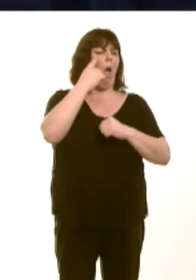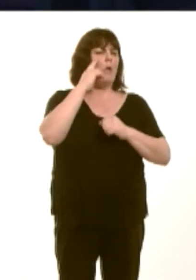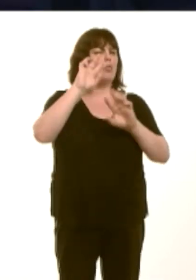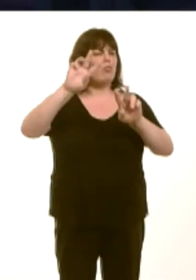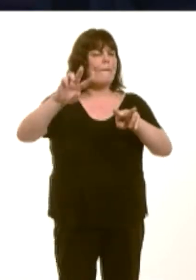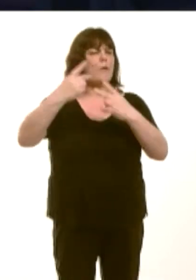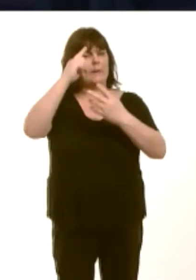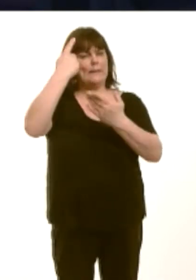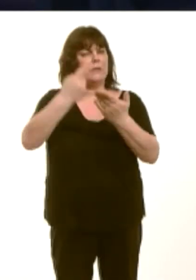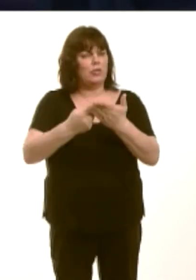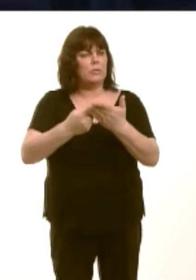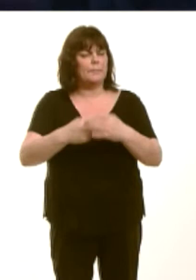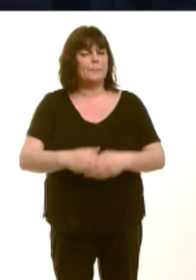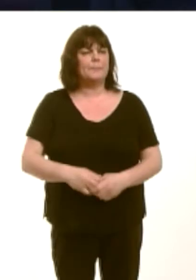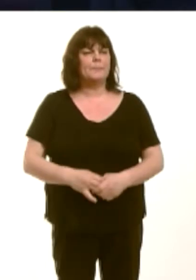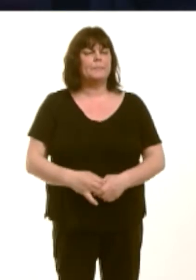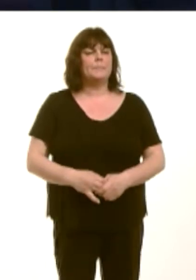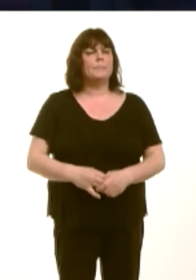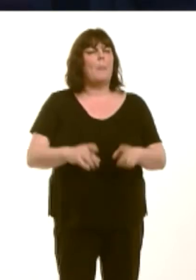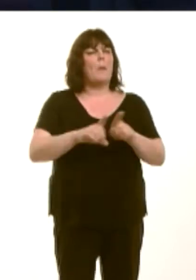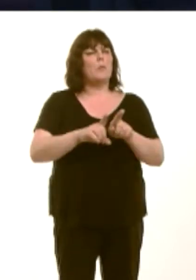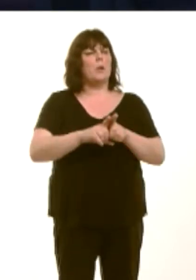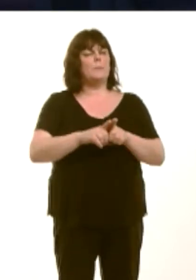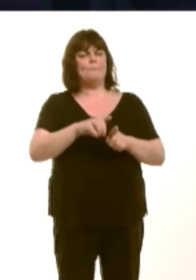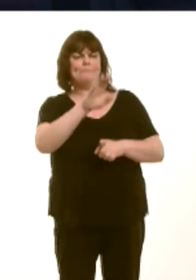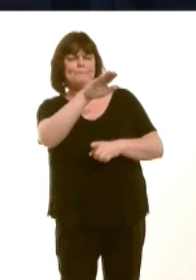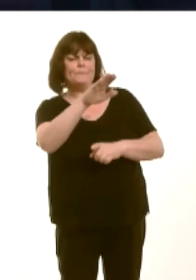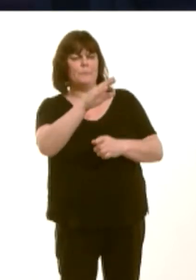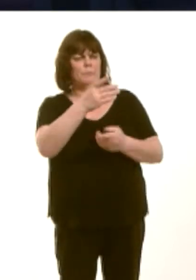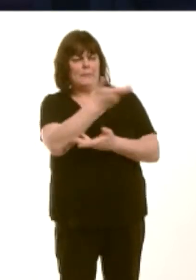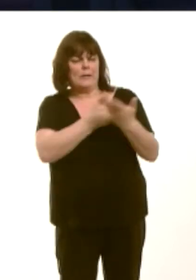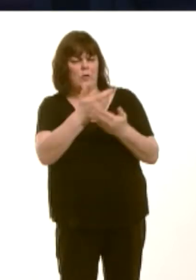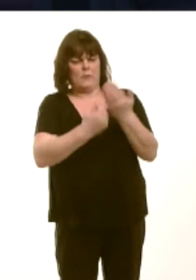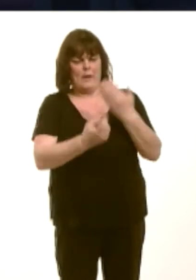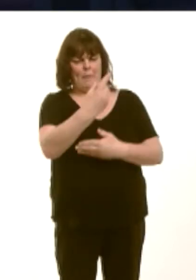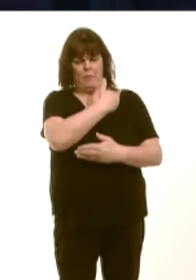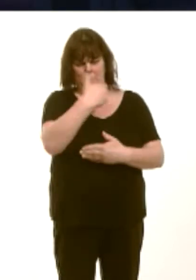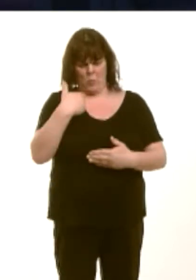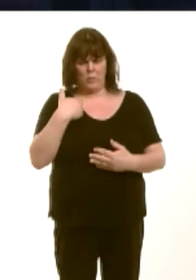May I also draw your attention to discussions in the board this morning, where some of the